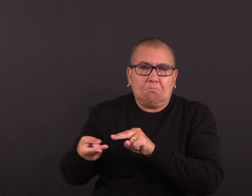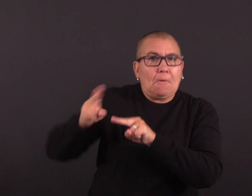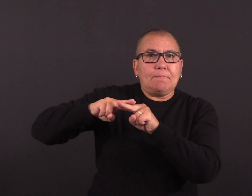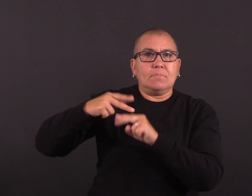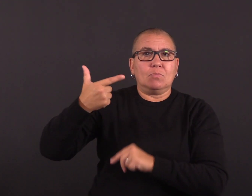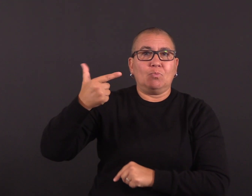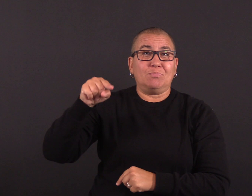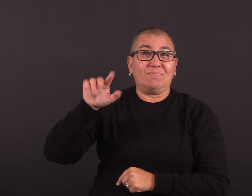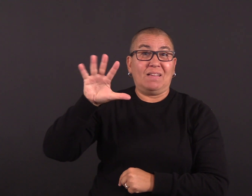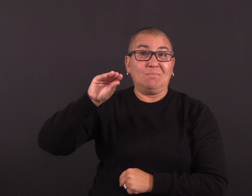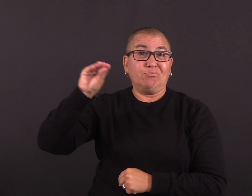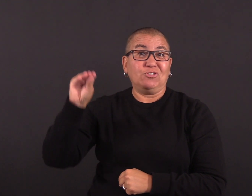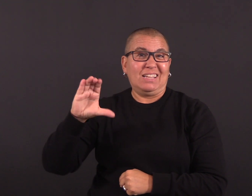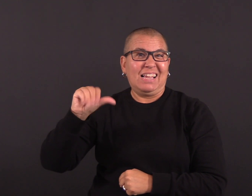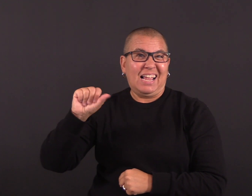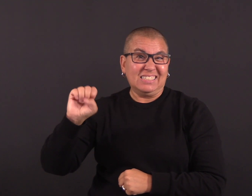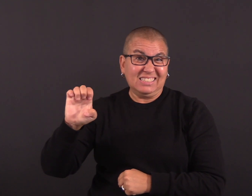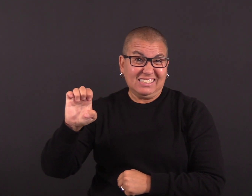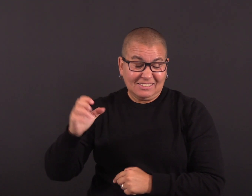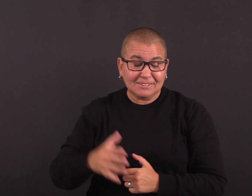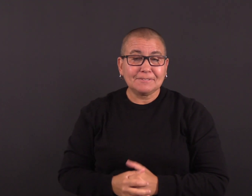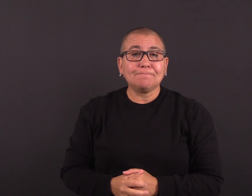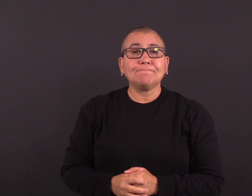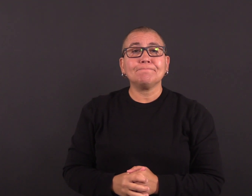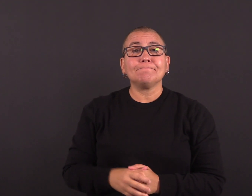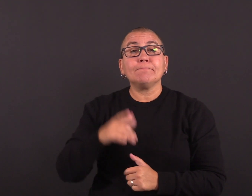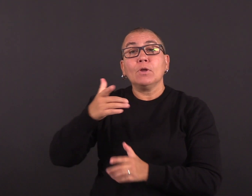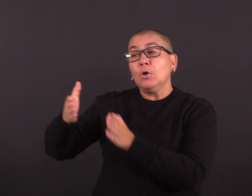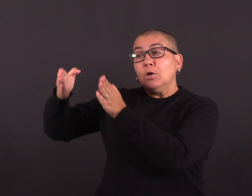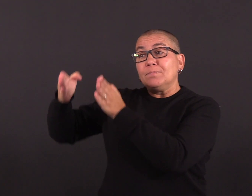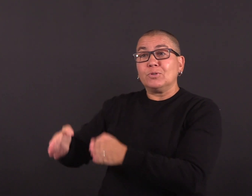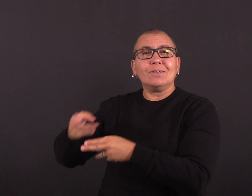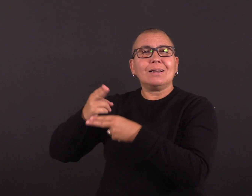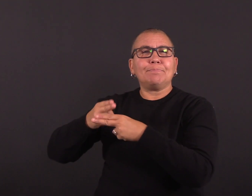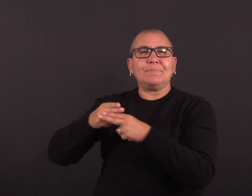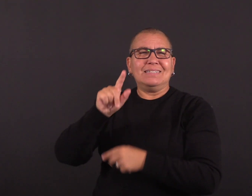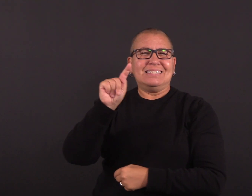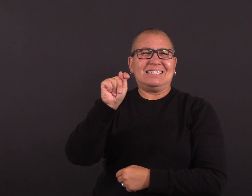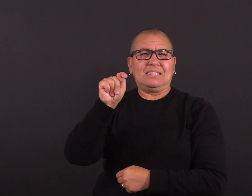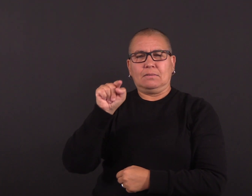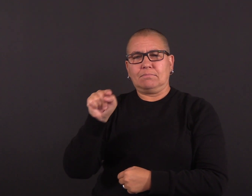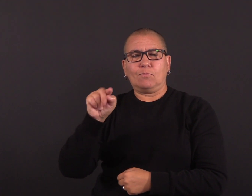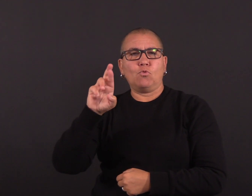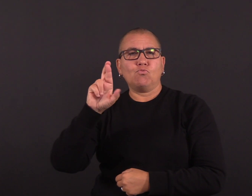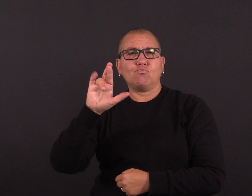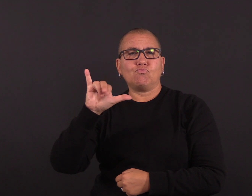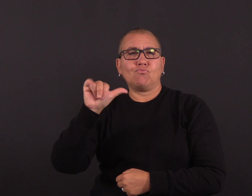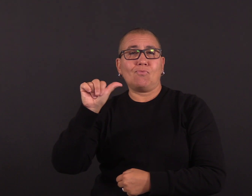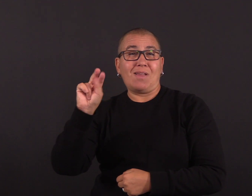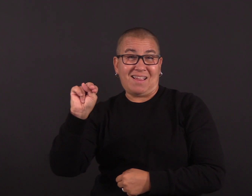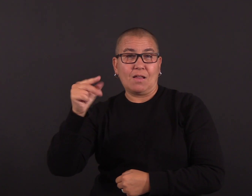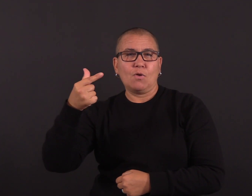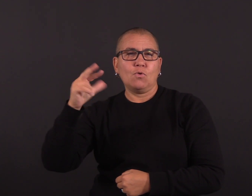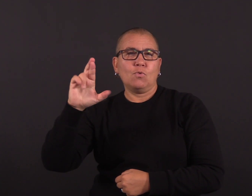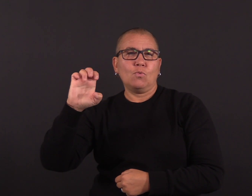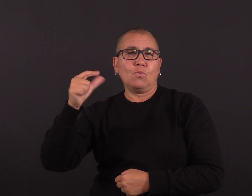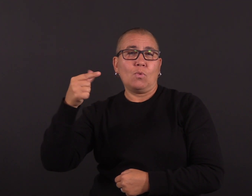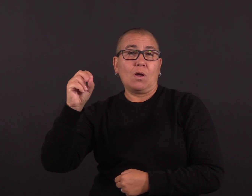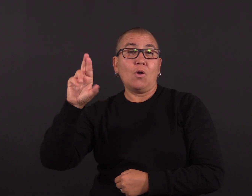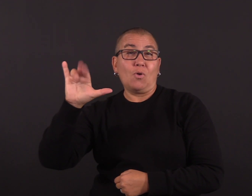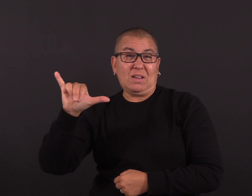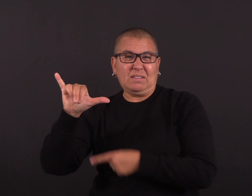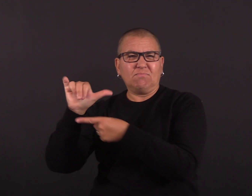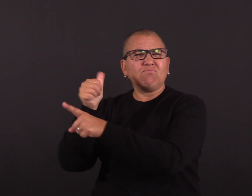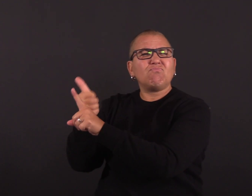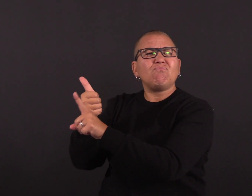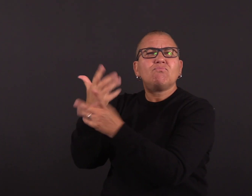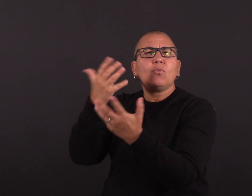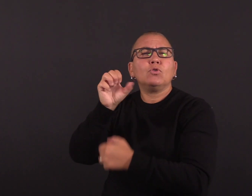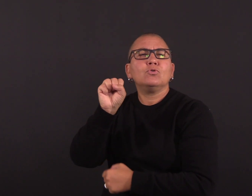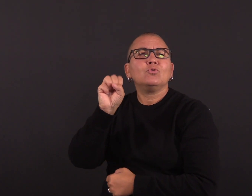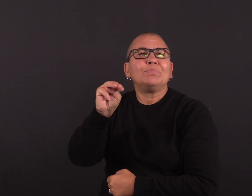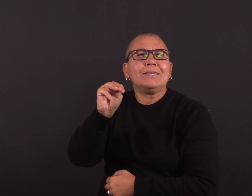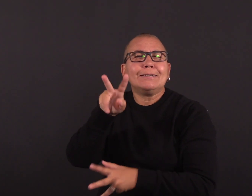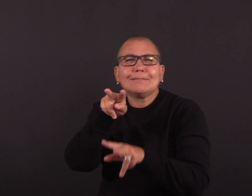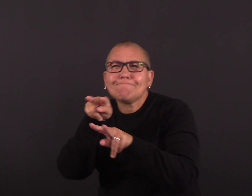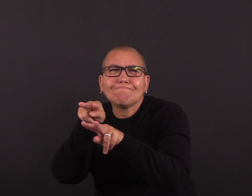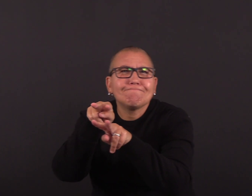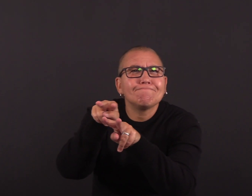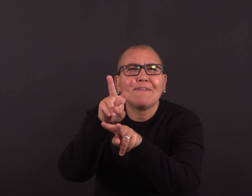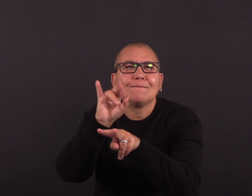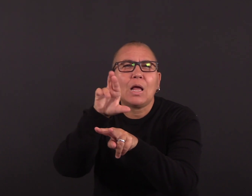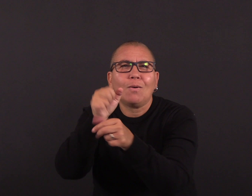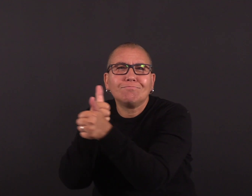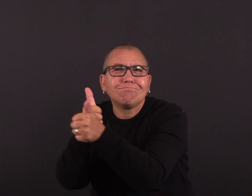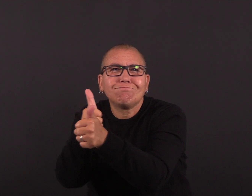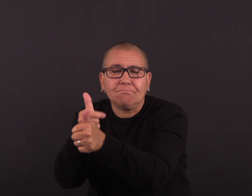for now remain far below previous peaks seen during past summer and winter waves of the virus,